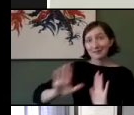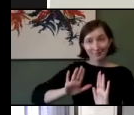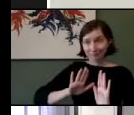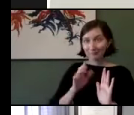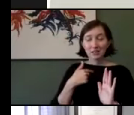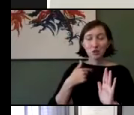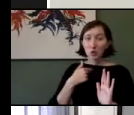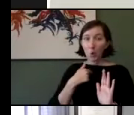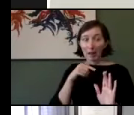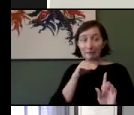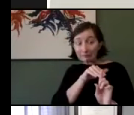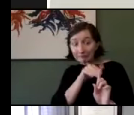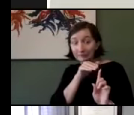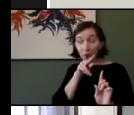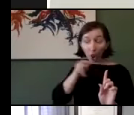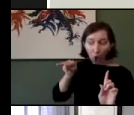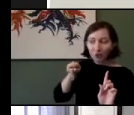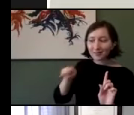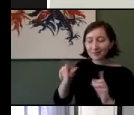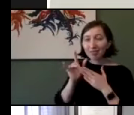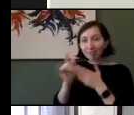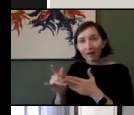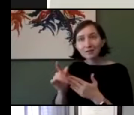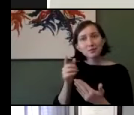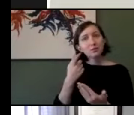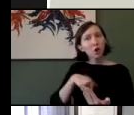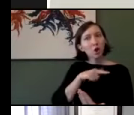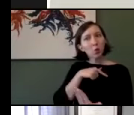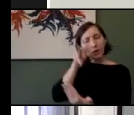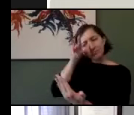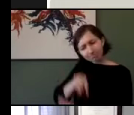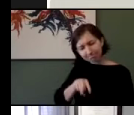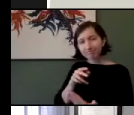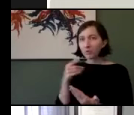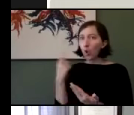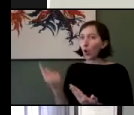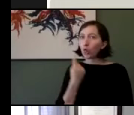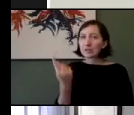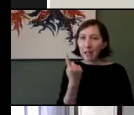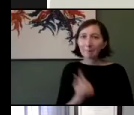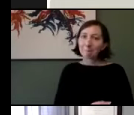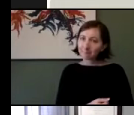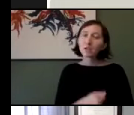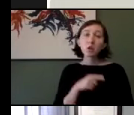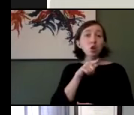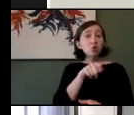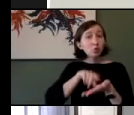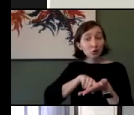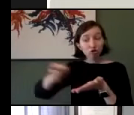We defer to that all the time obviously. You can check out the guidance and we're happy to get